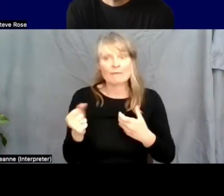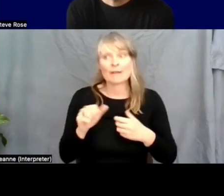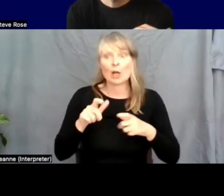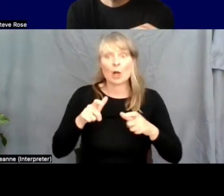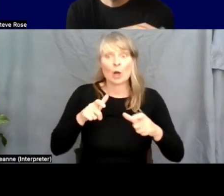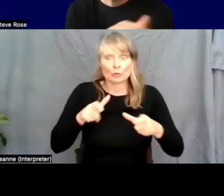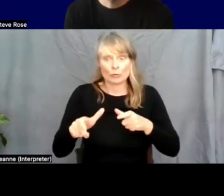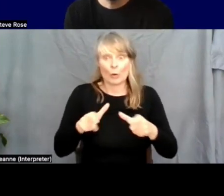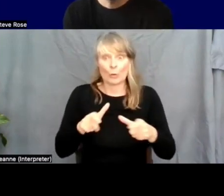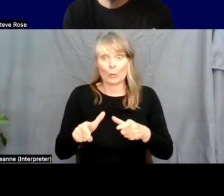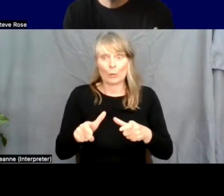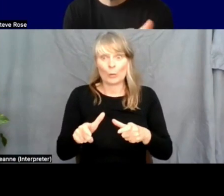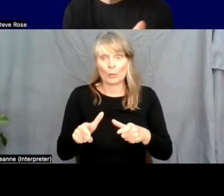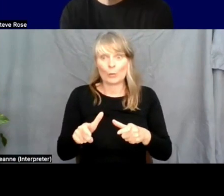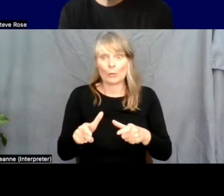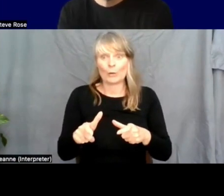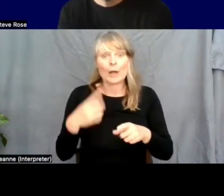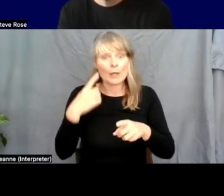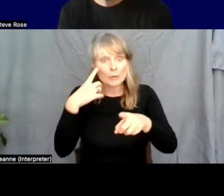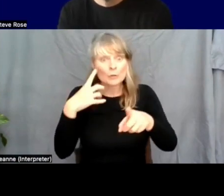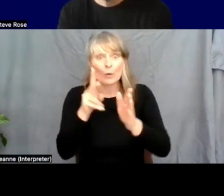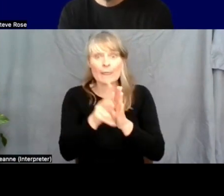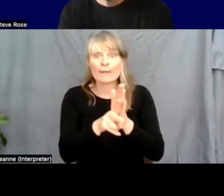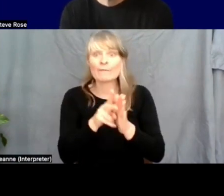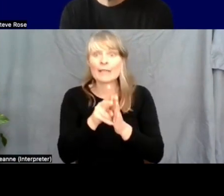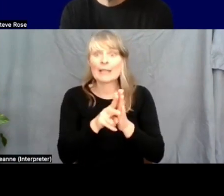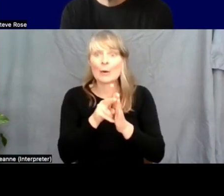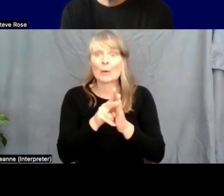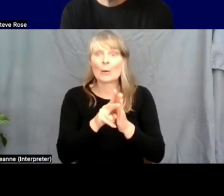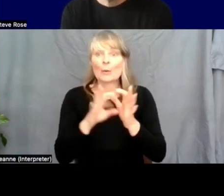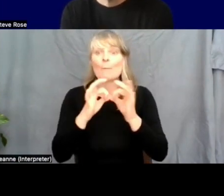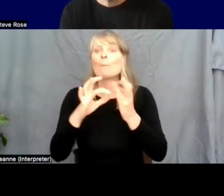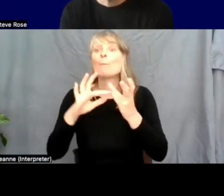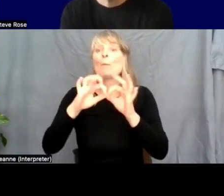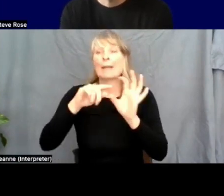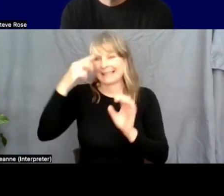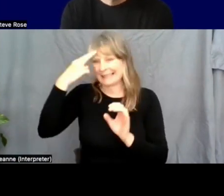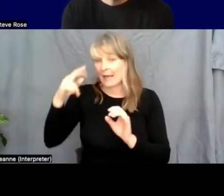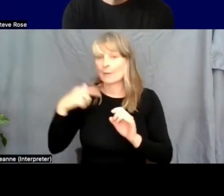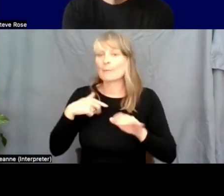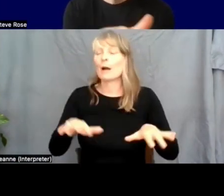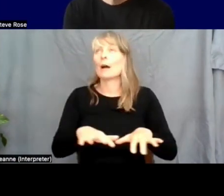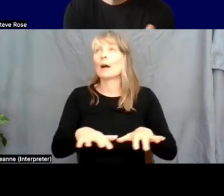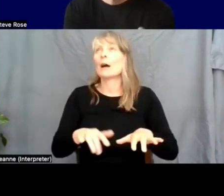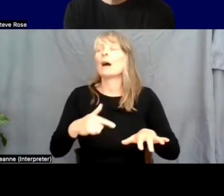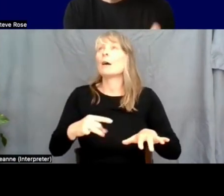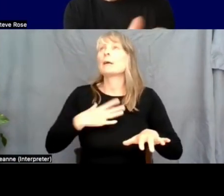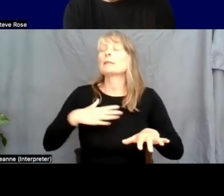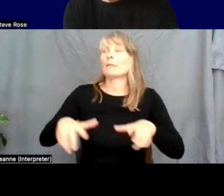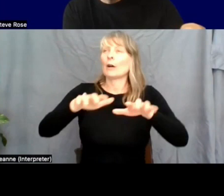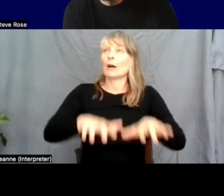Bobby, she was actually able to come down and go, "I can have a go and explore by myself." And then I want